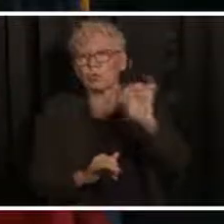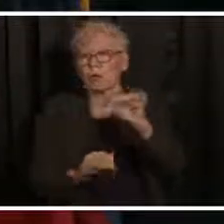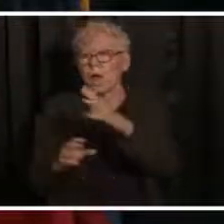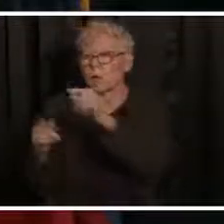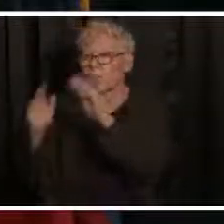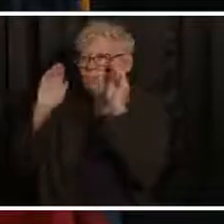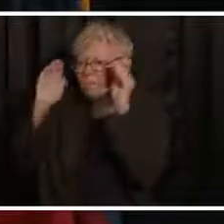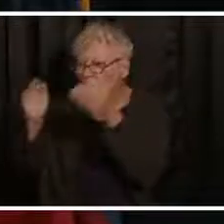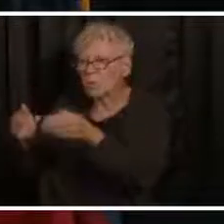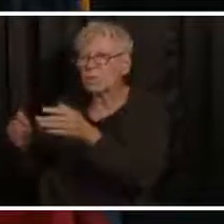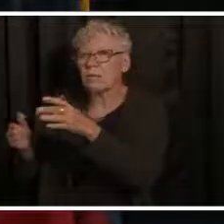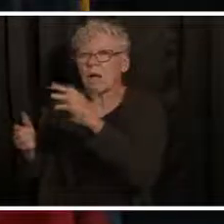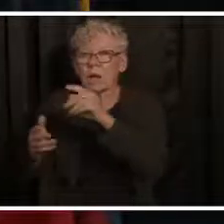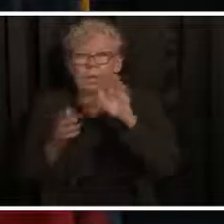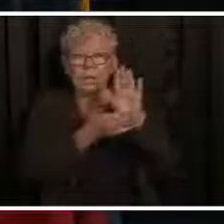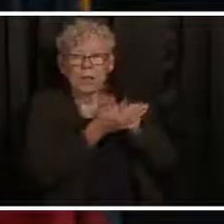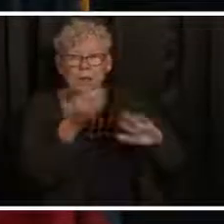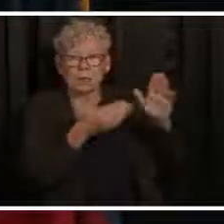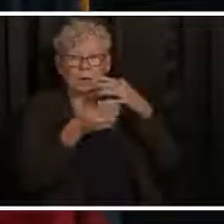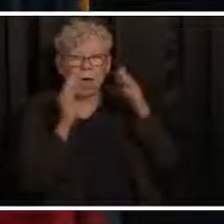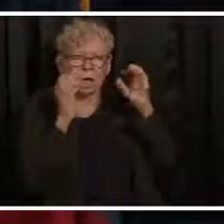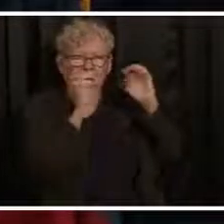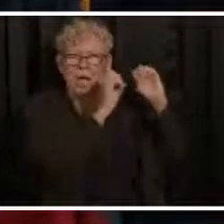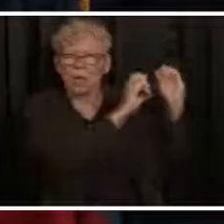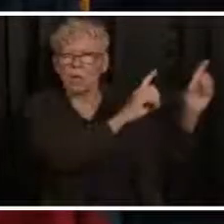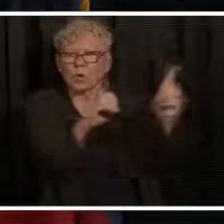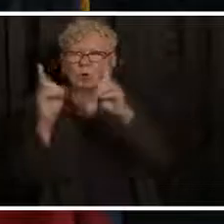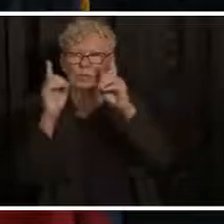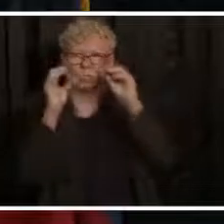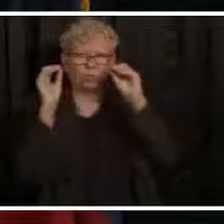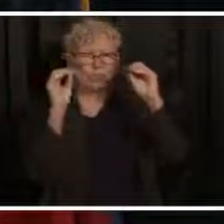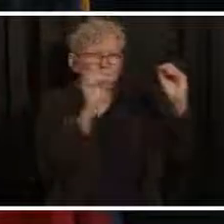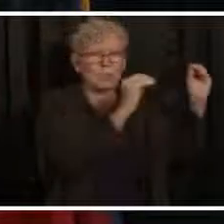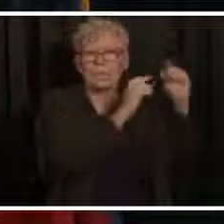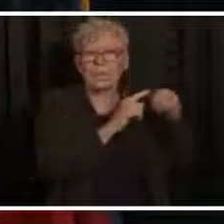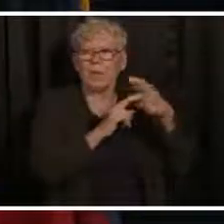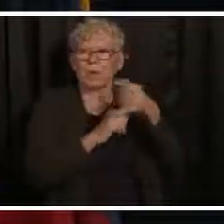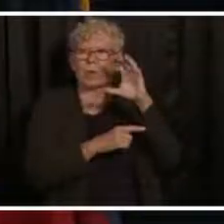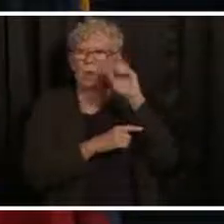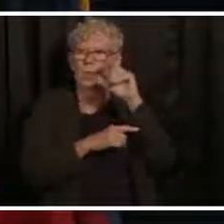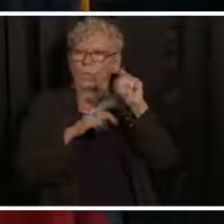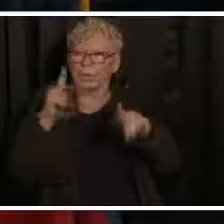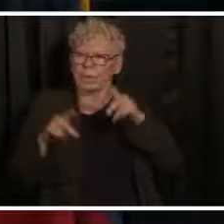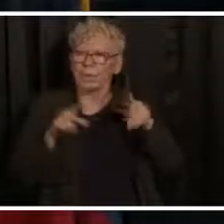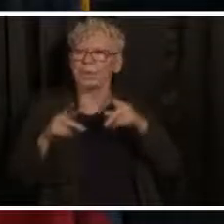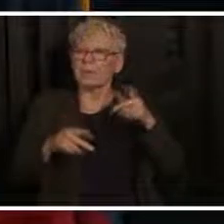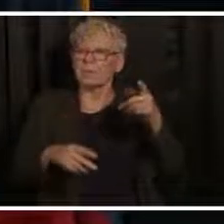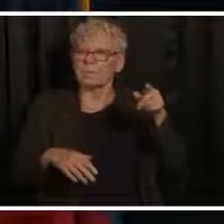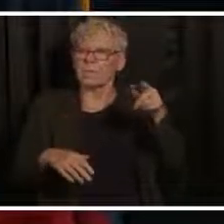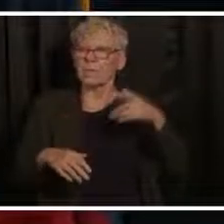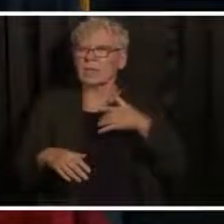our economy by educating Coloradans. Coloradans who are generally members of our communities who stay in our